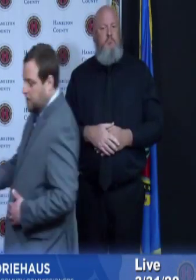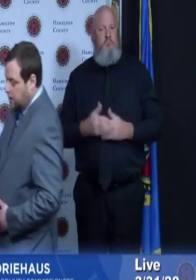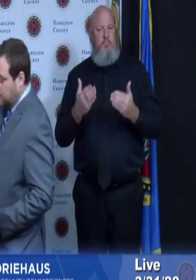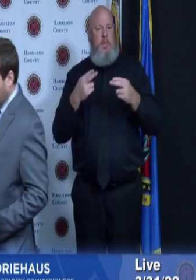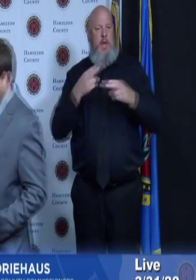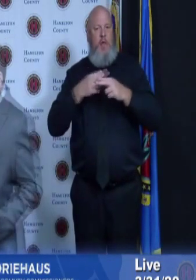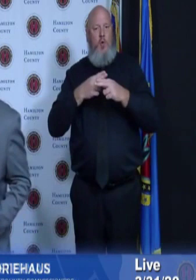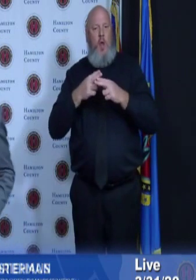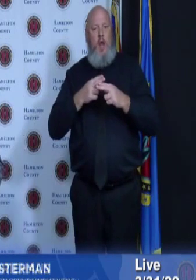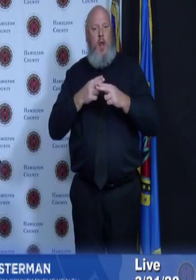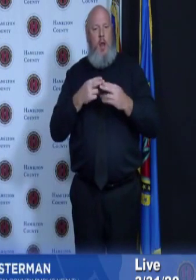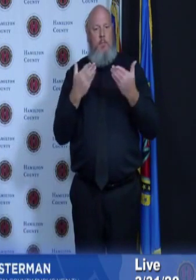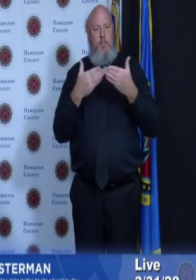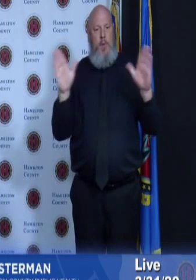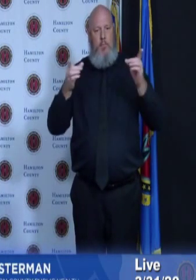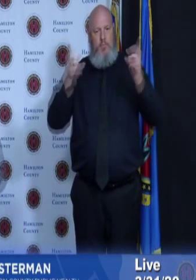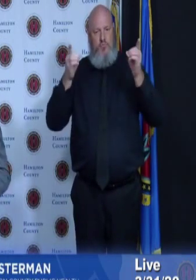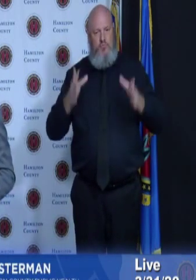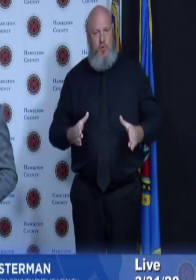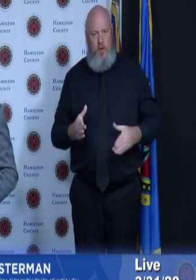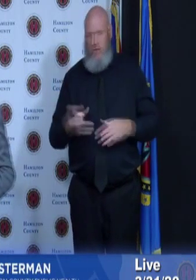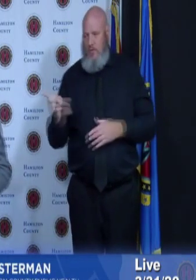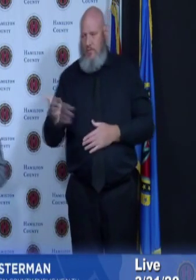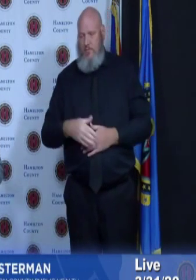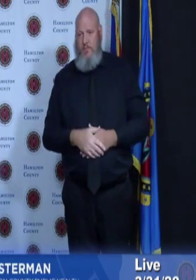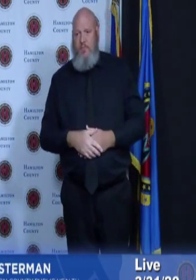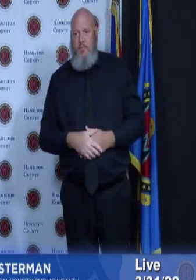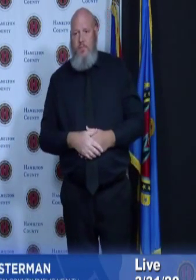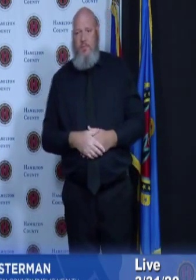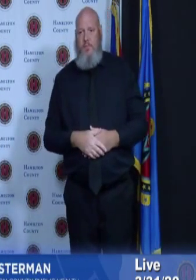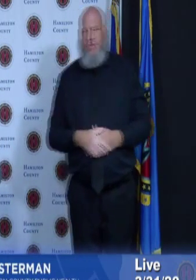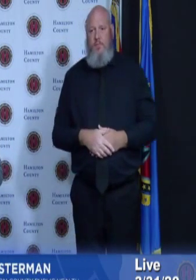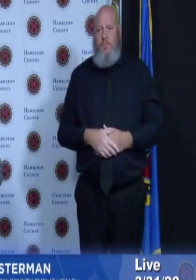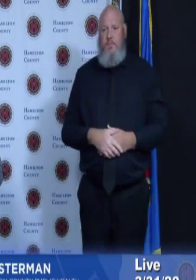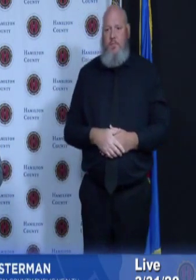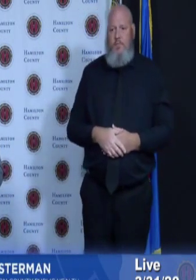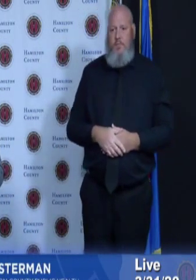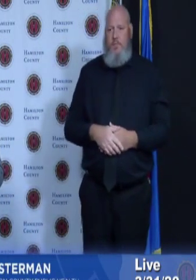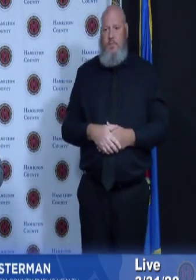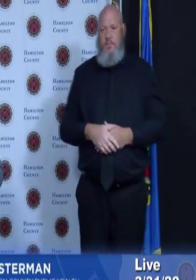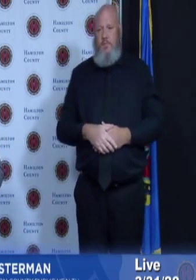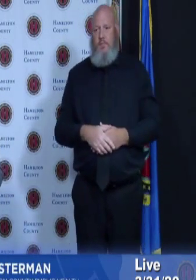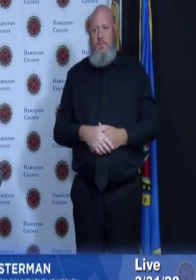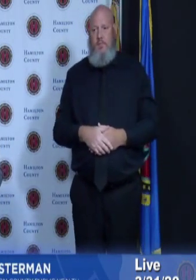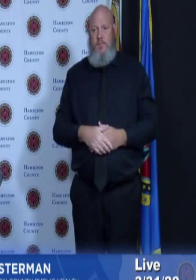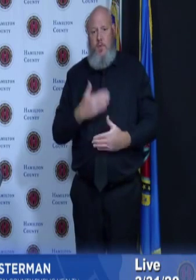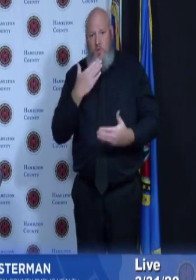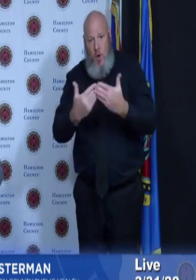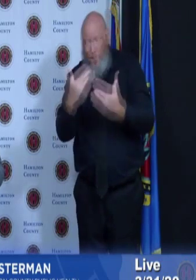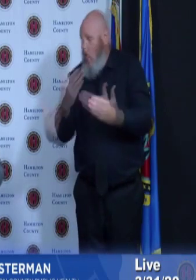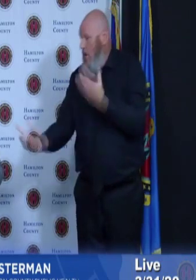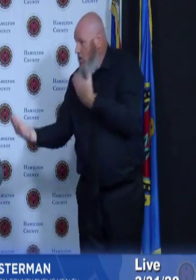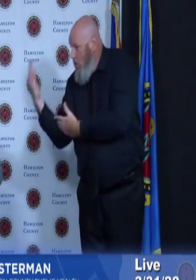good morning and thank you Commissioner Driehaus I'll run over the numbers real quick one more time just to reiterate that every day at 2:00